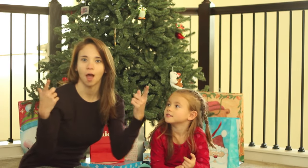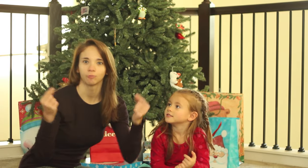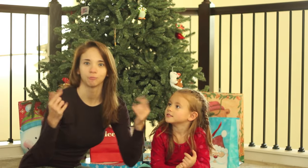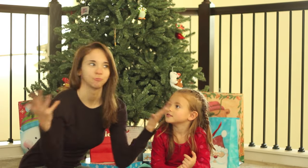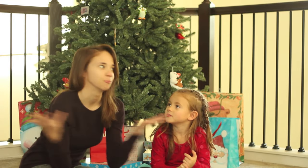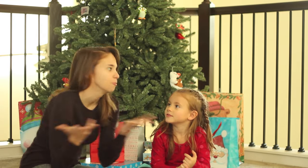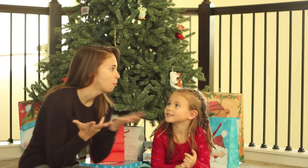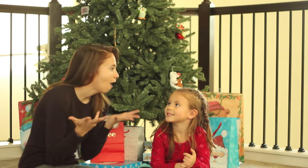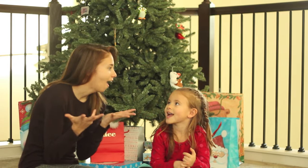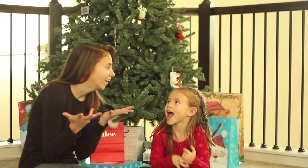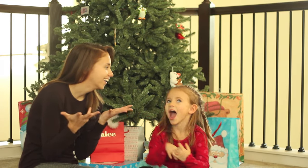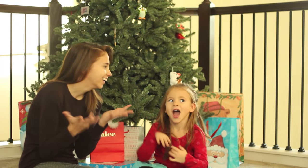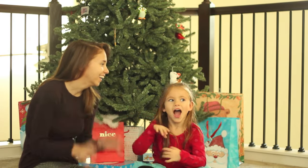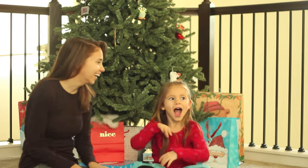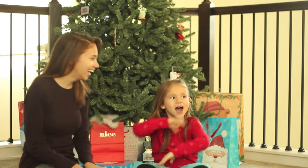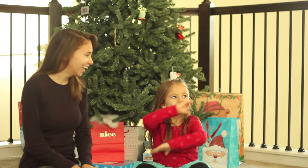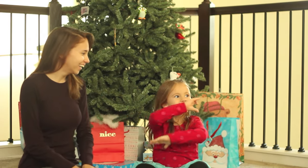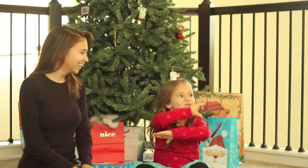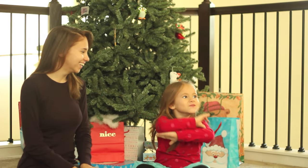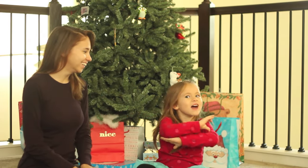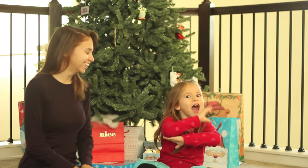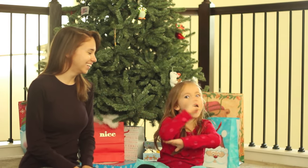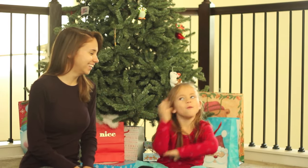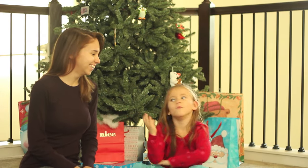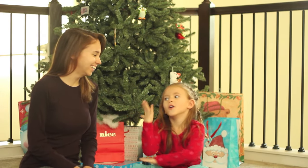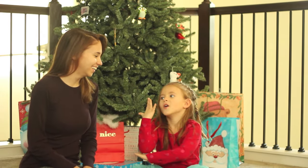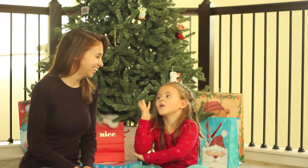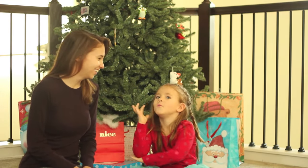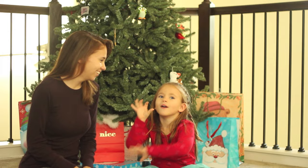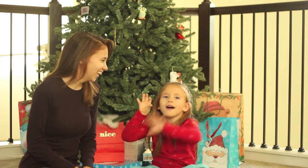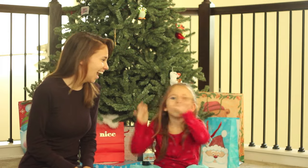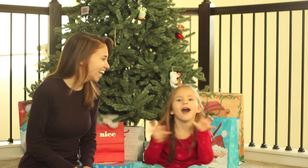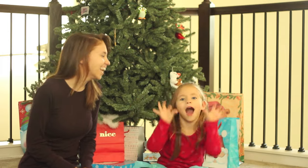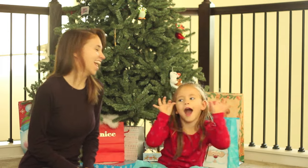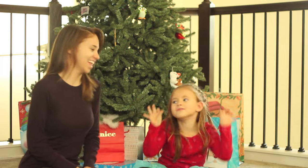Now, what we are going to do is decorate the Christmas tree.